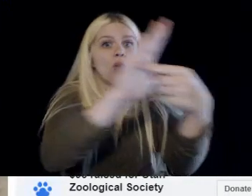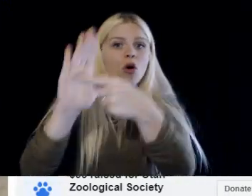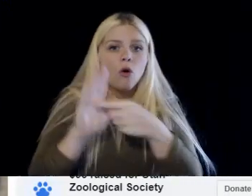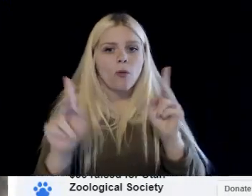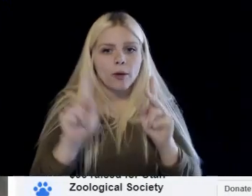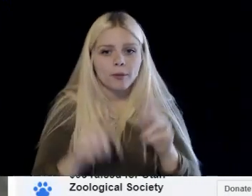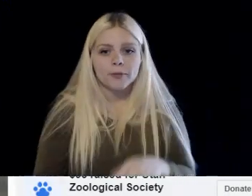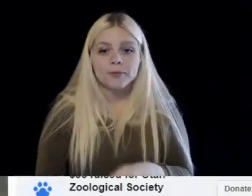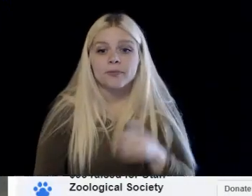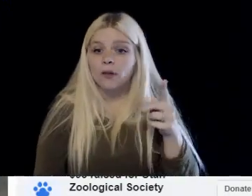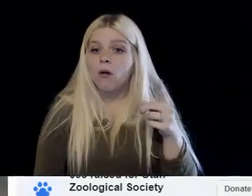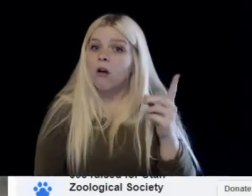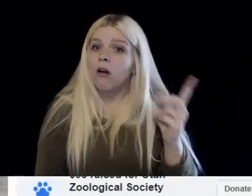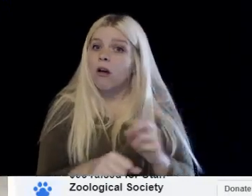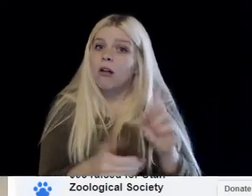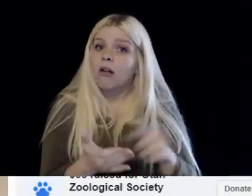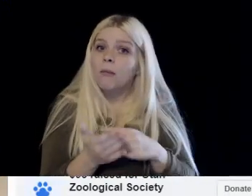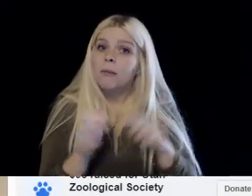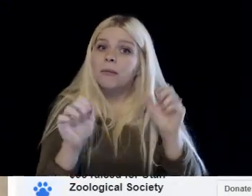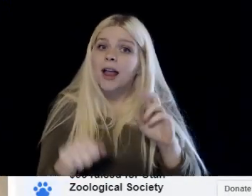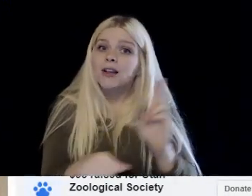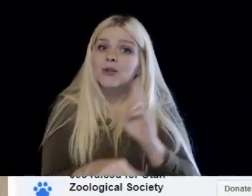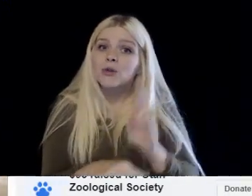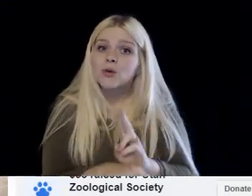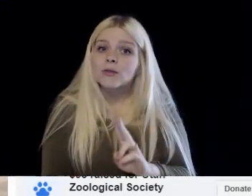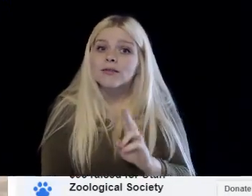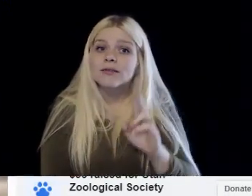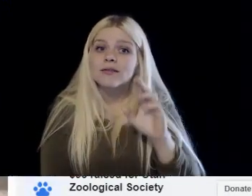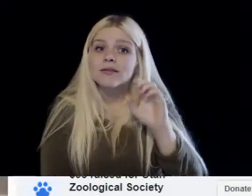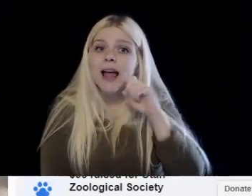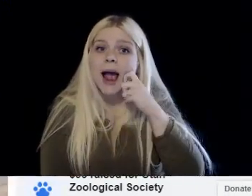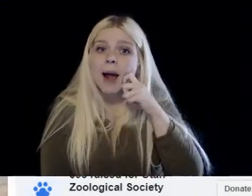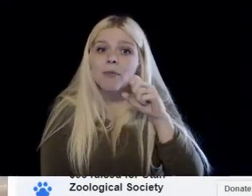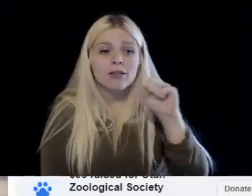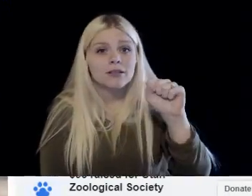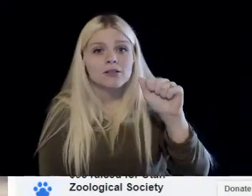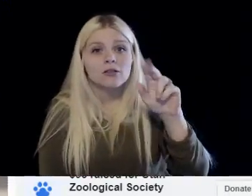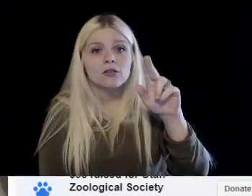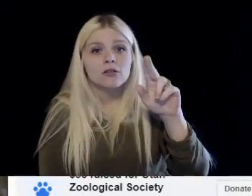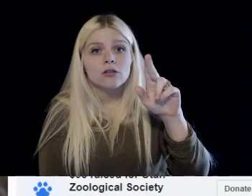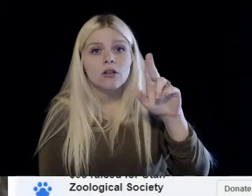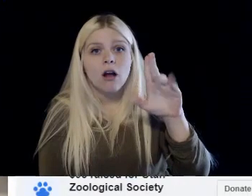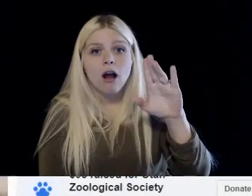in the summer. See, that's a good idea too. What is their favorite flavor of Kool-aid?